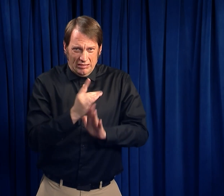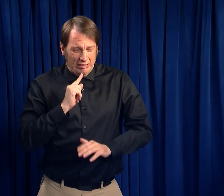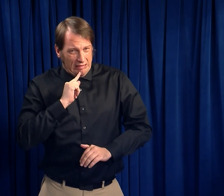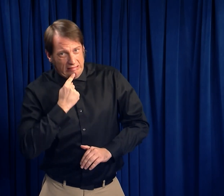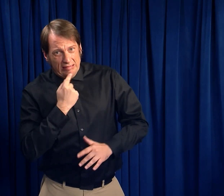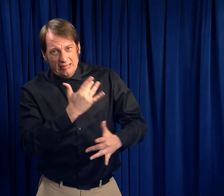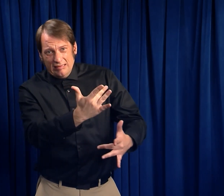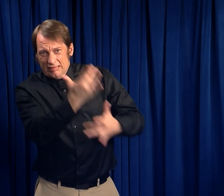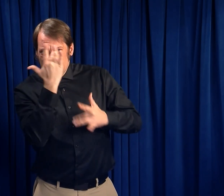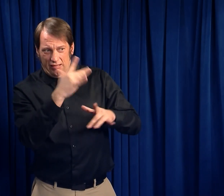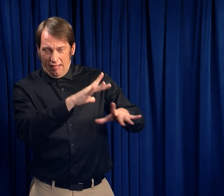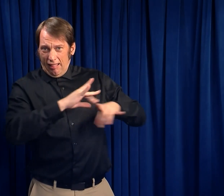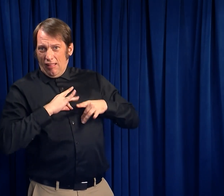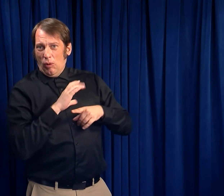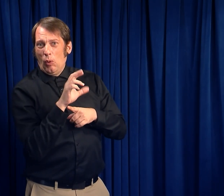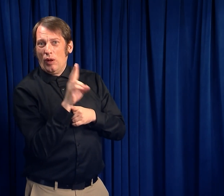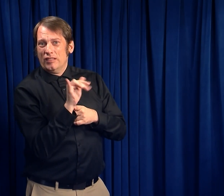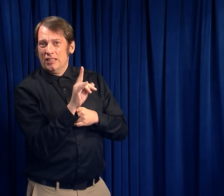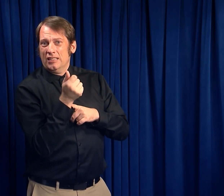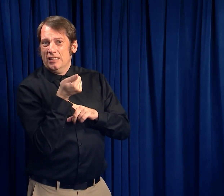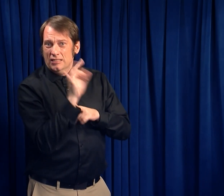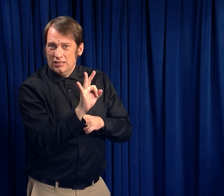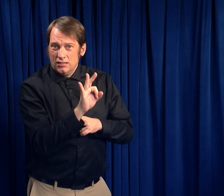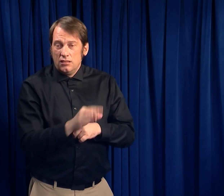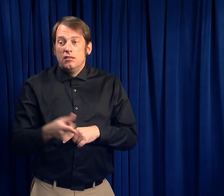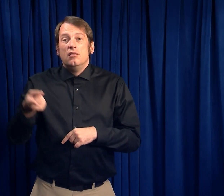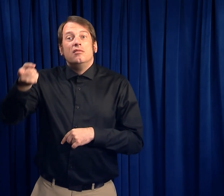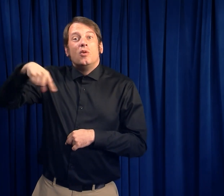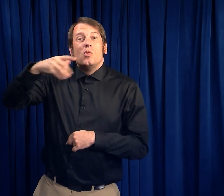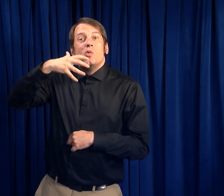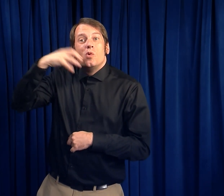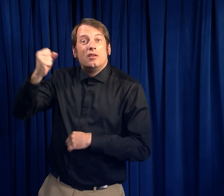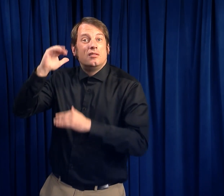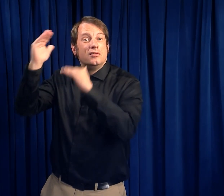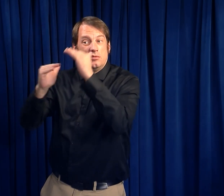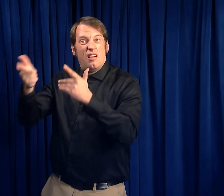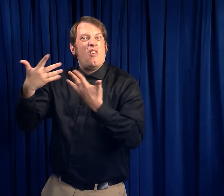of becoming seriously ill from COVID-19, and older adults with pre-existing